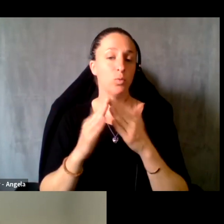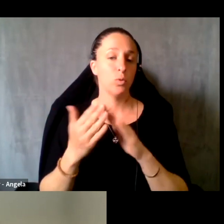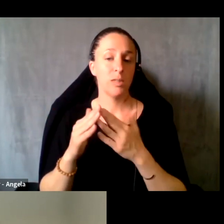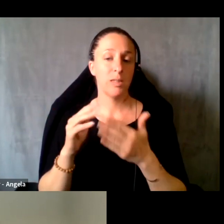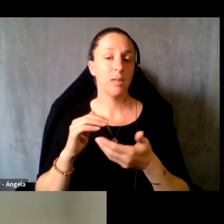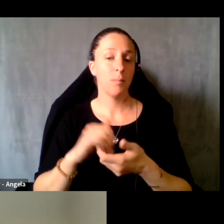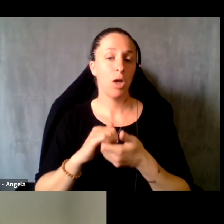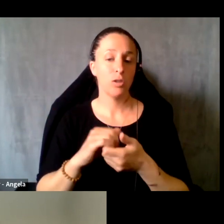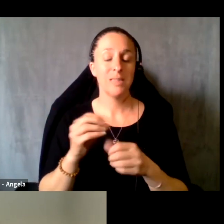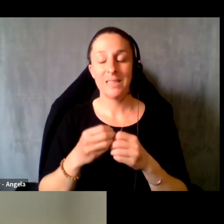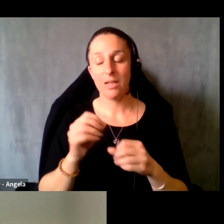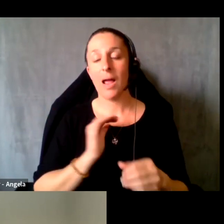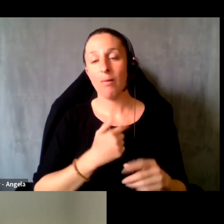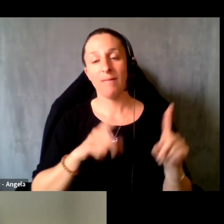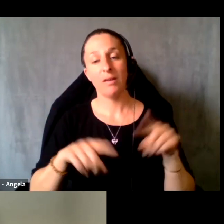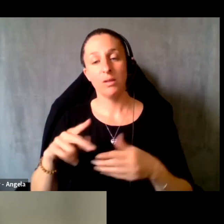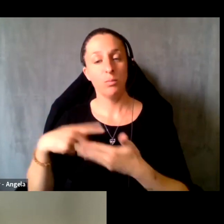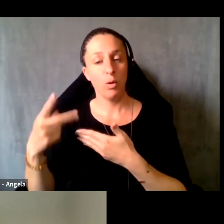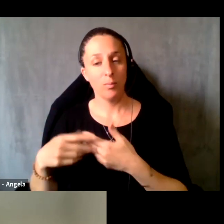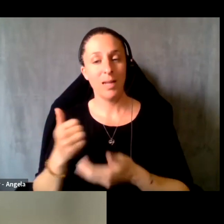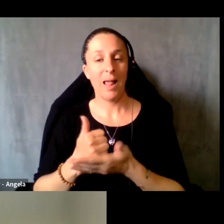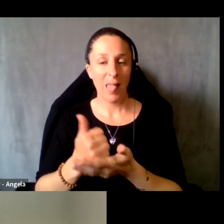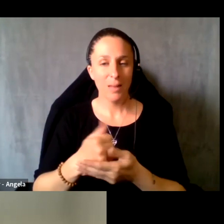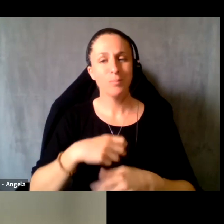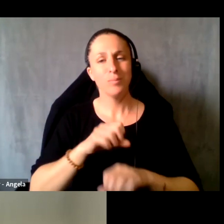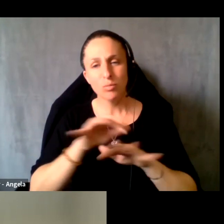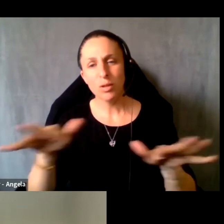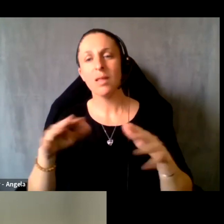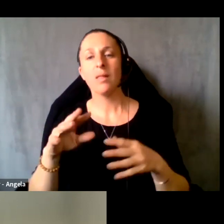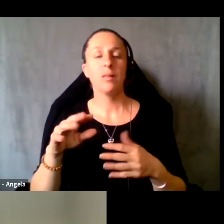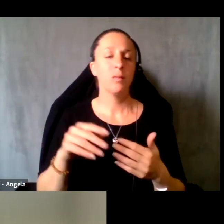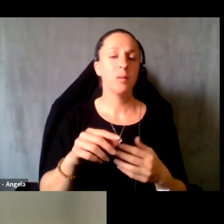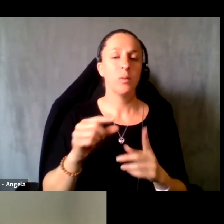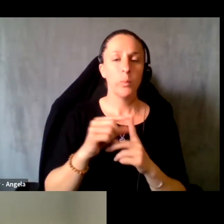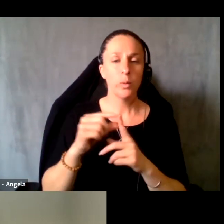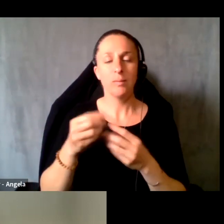programs to help get the word out and let folks know that there are opportunities to